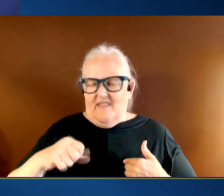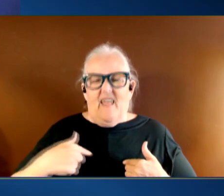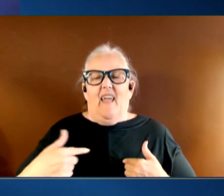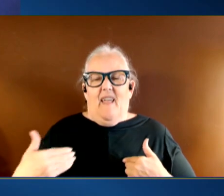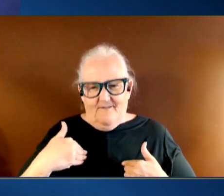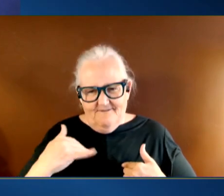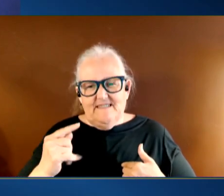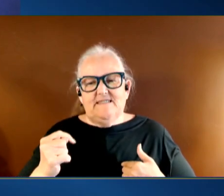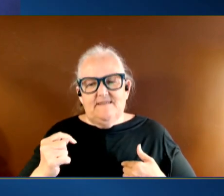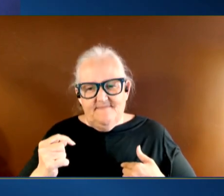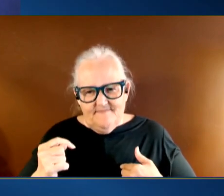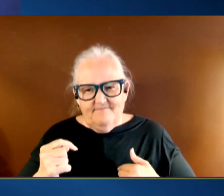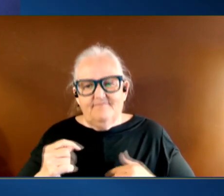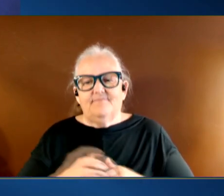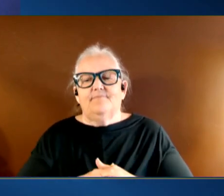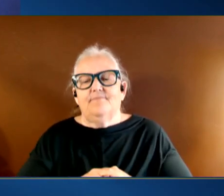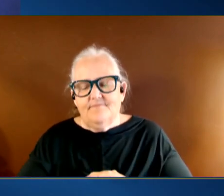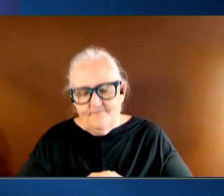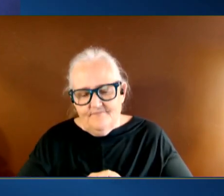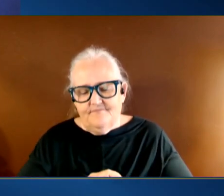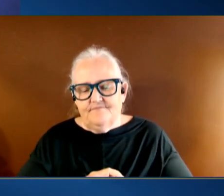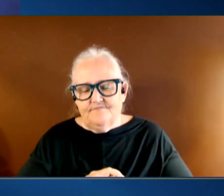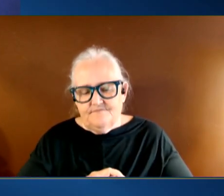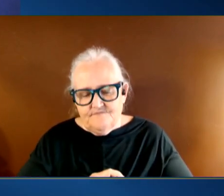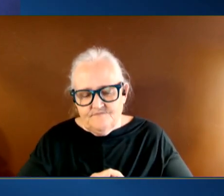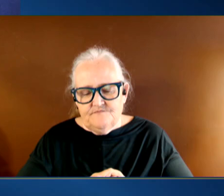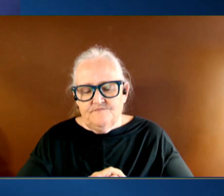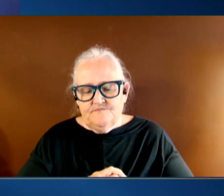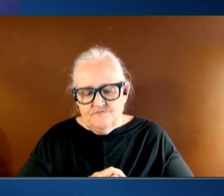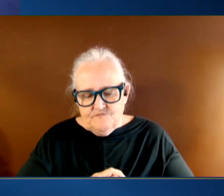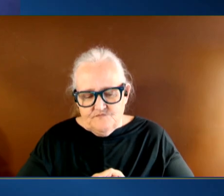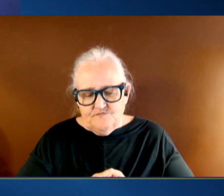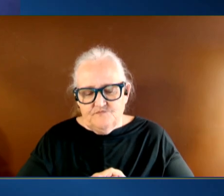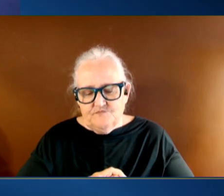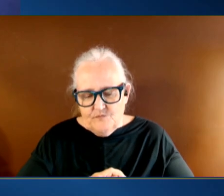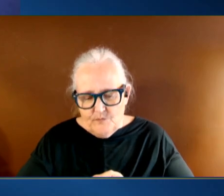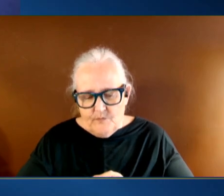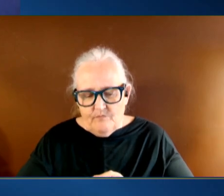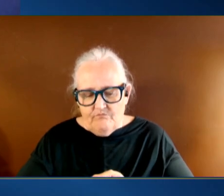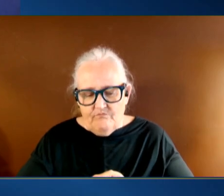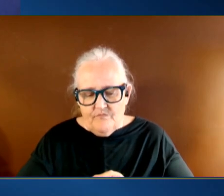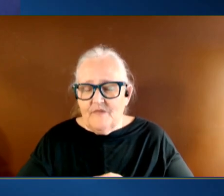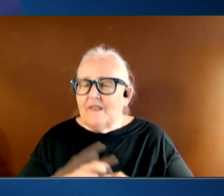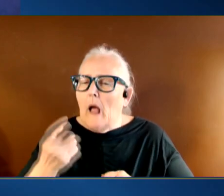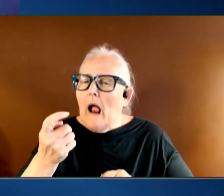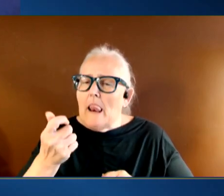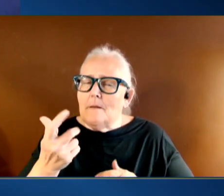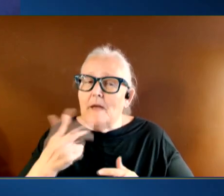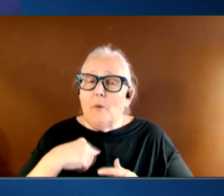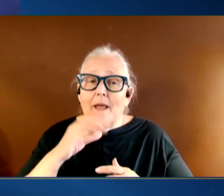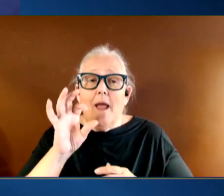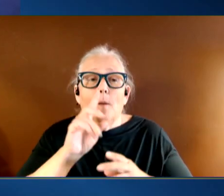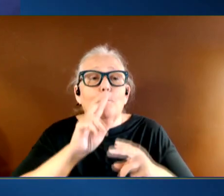yeah, so that was -- you know, it kind of got forgotten about until we were married